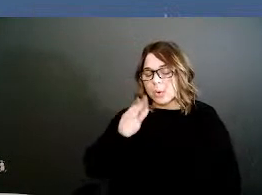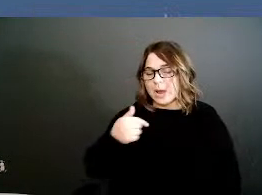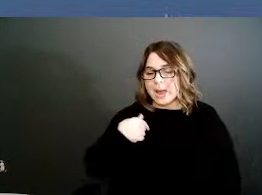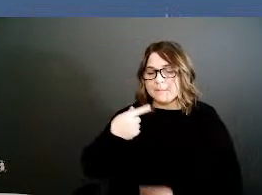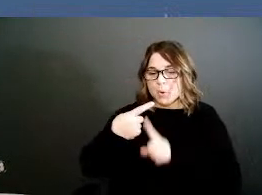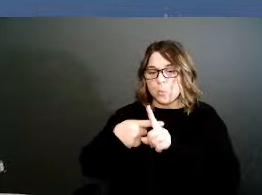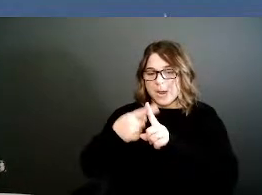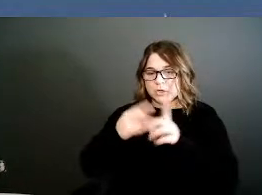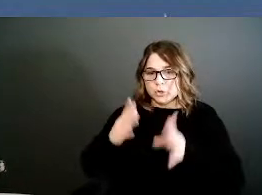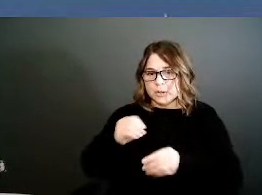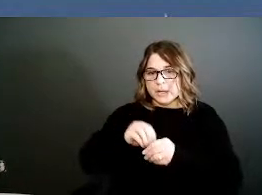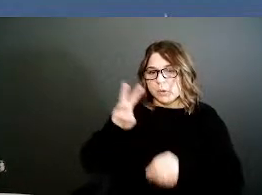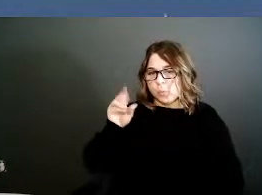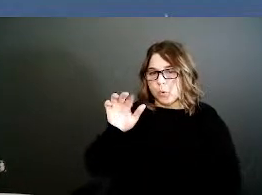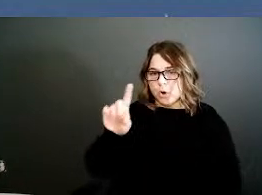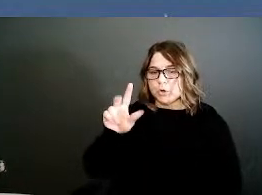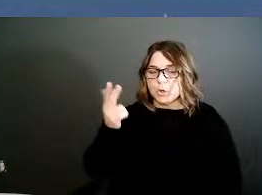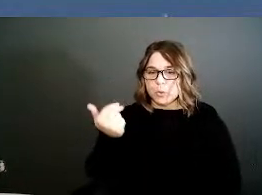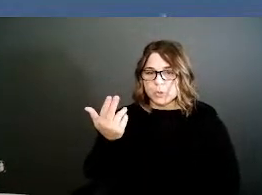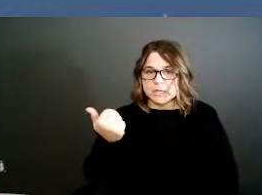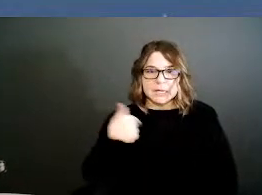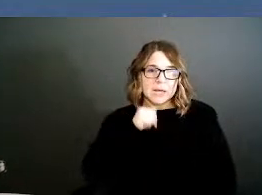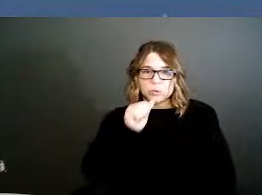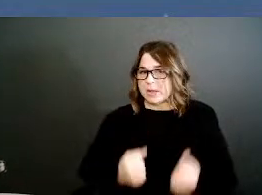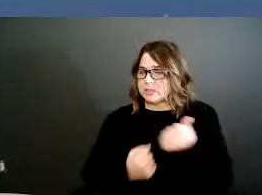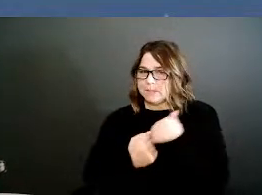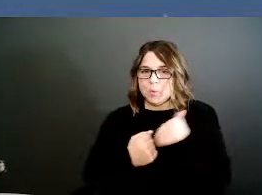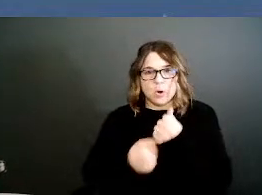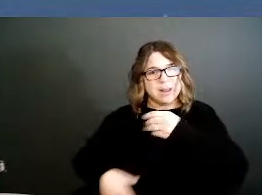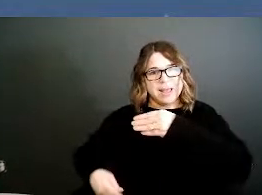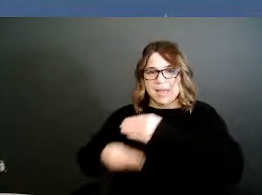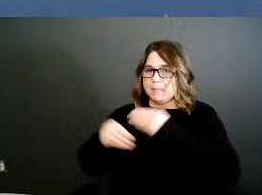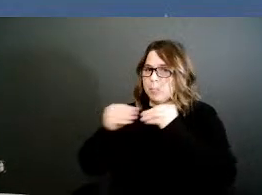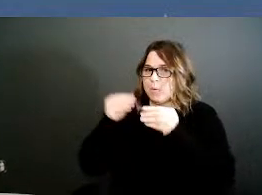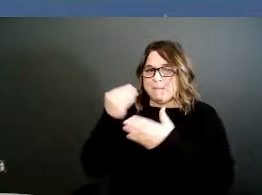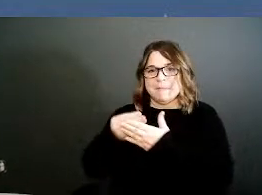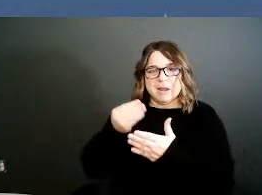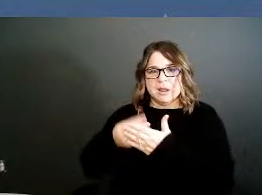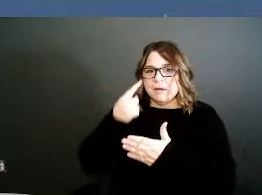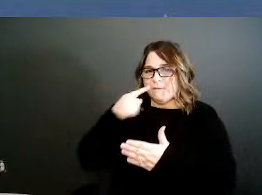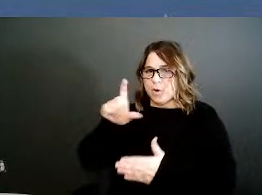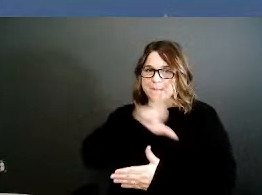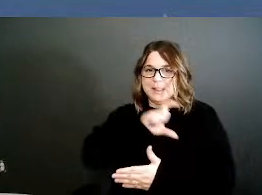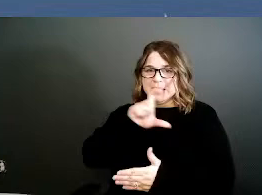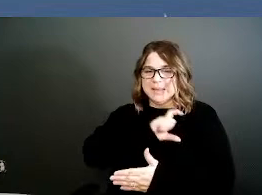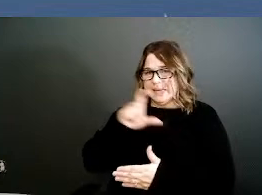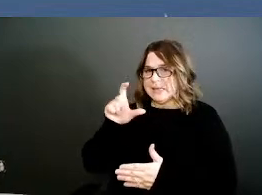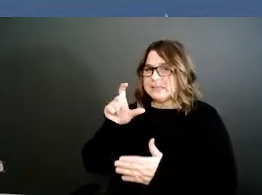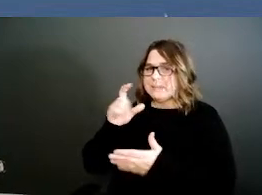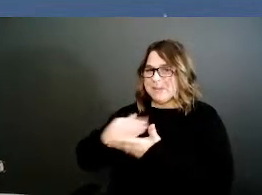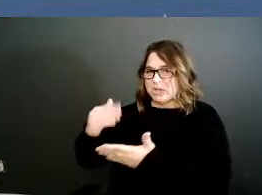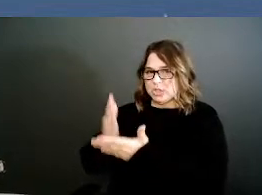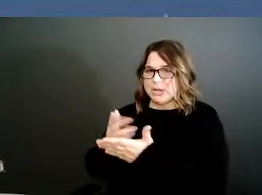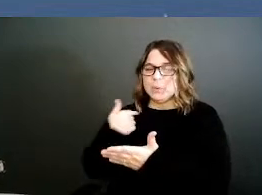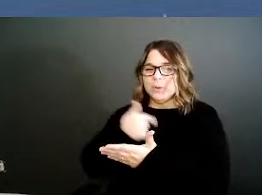I DO NOT SUPPORT ADDING FUNDS TO THE POLICE BUDGET. WE NEED FEWER GUNS AND AGRICULTURE GREG ON THE STREETS.